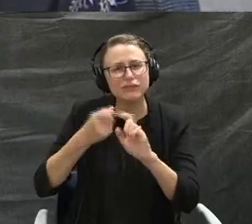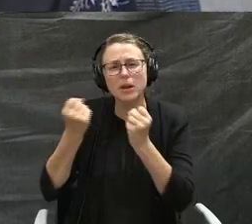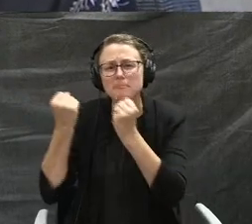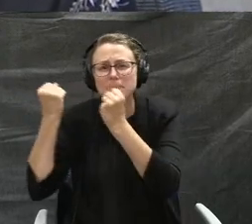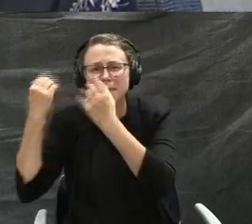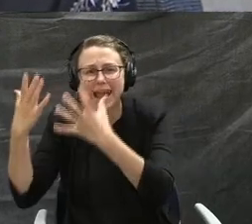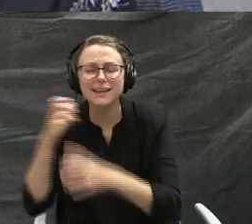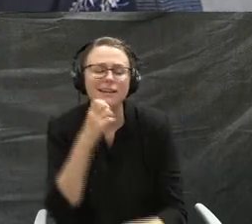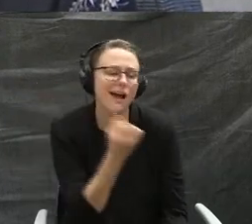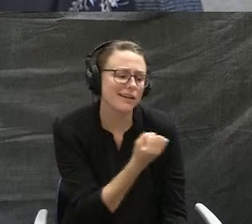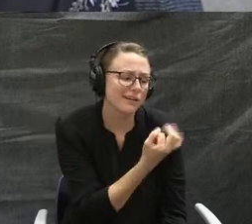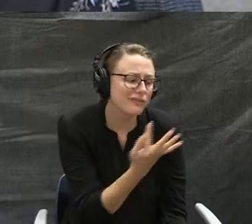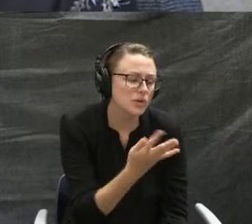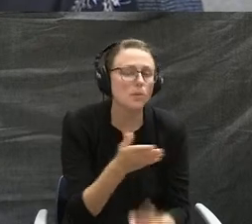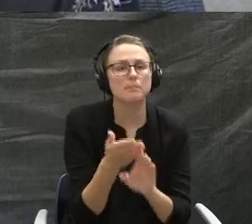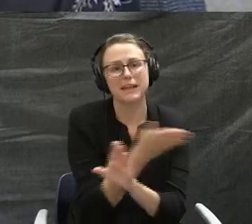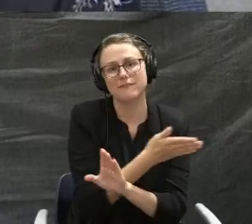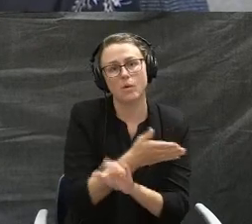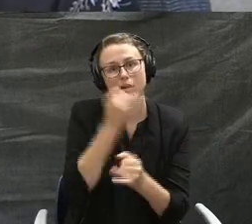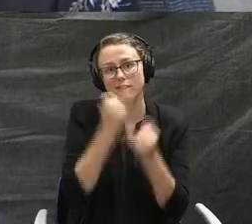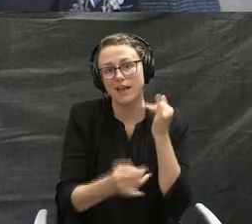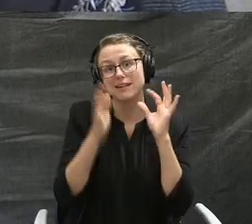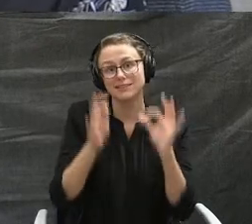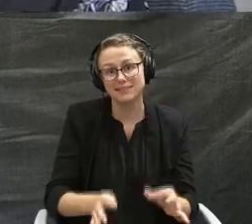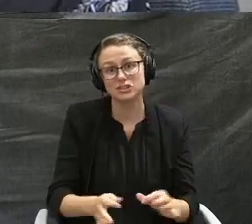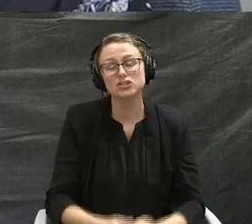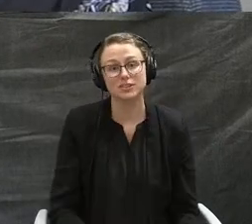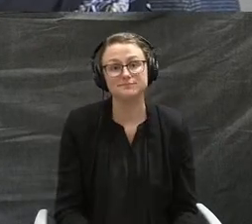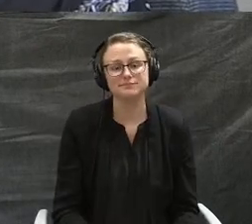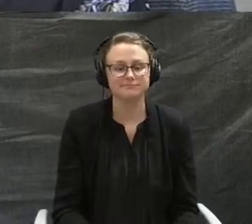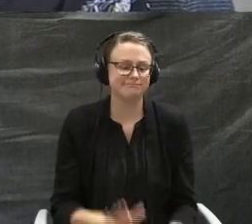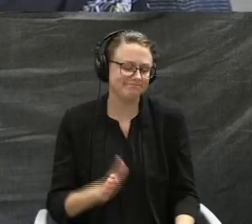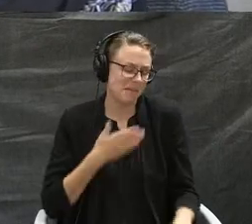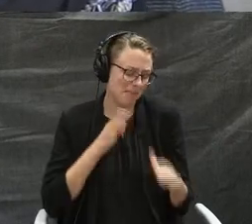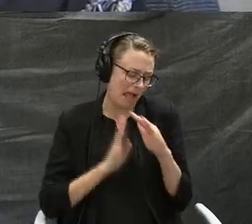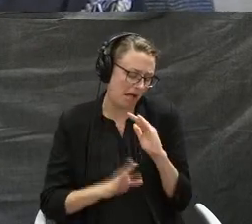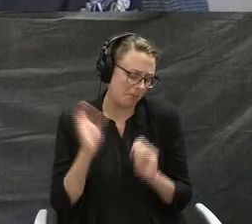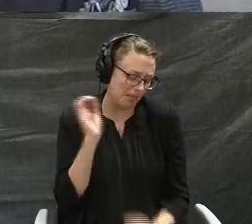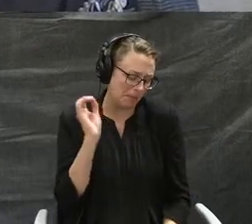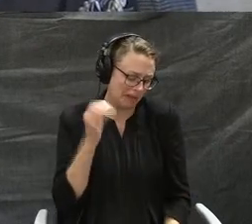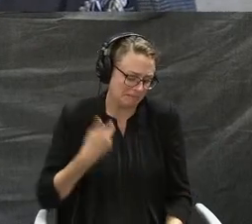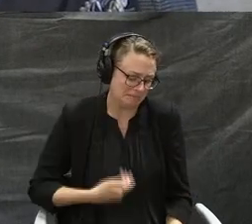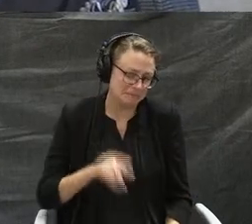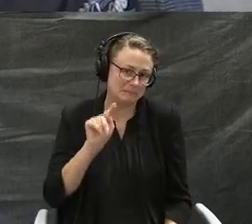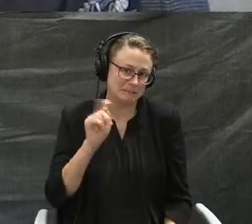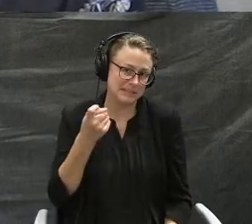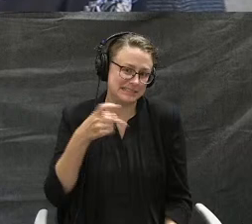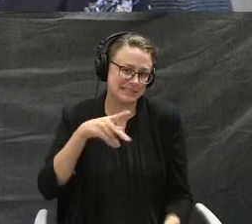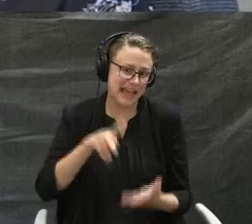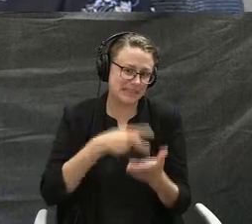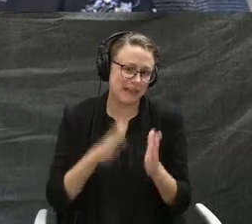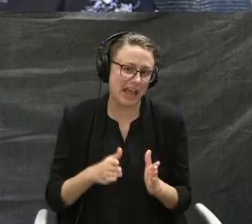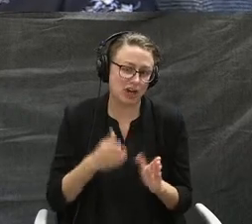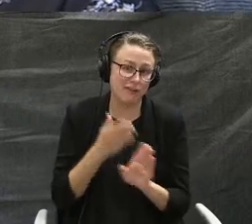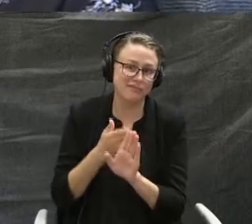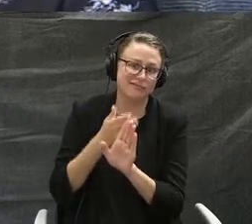few prior to a final decision. Just my humble opinion as a taxpayer, Anna former teacher. Thank you for the opportunity to